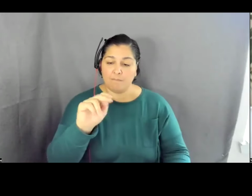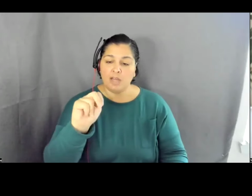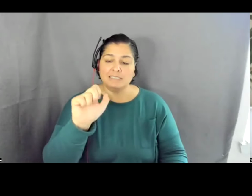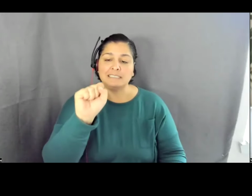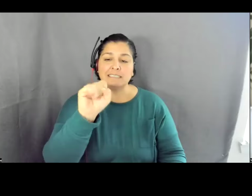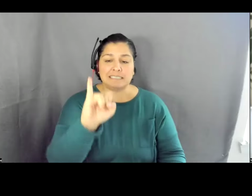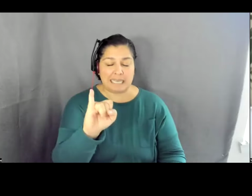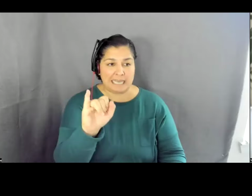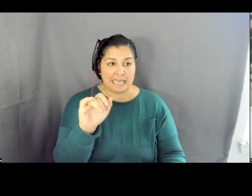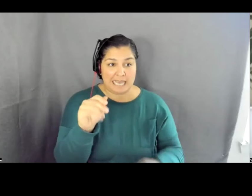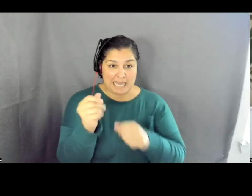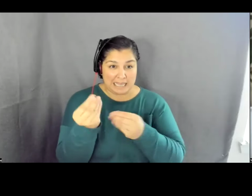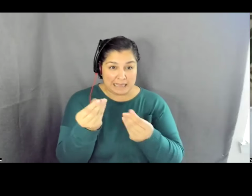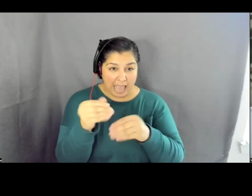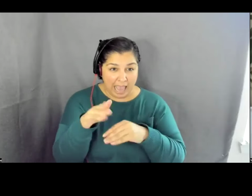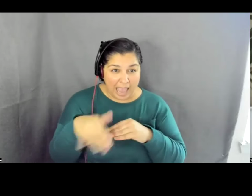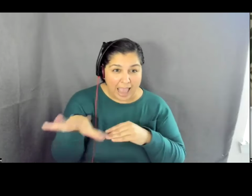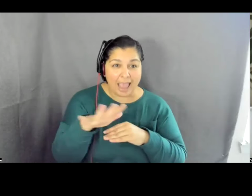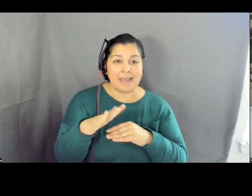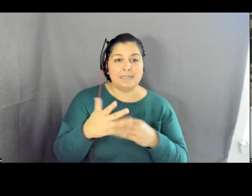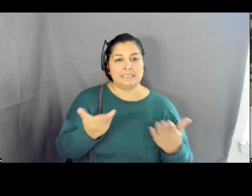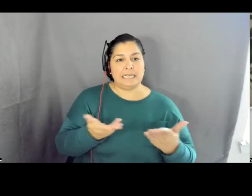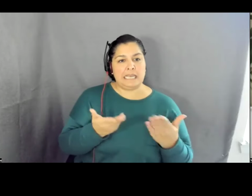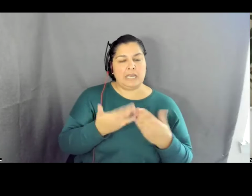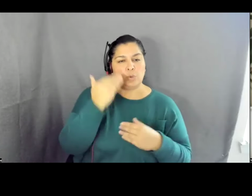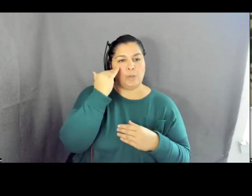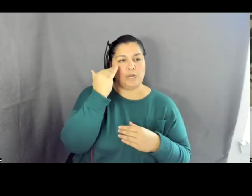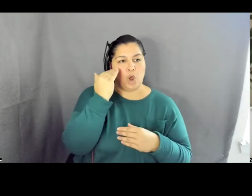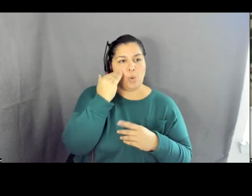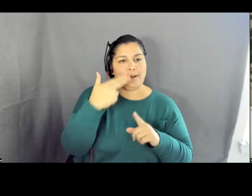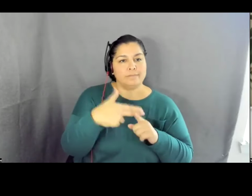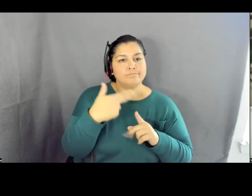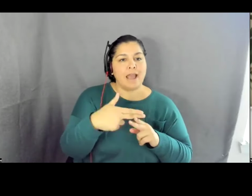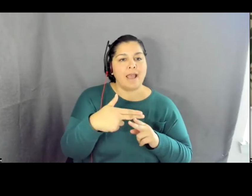colloquially known as Brooklyn, New York. So.